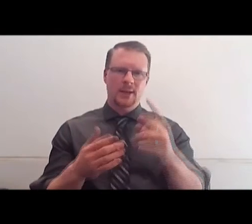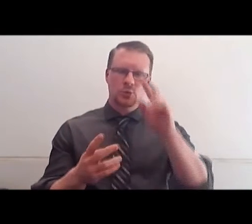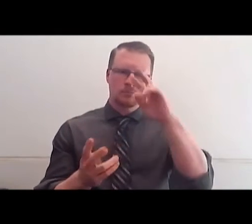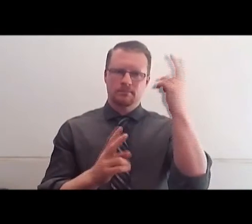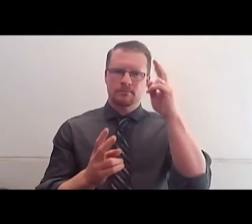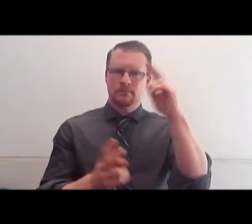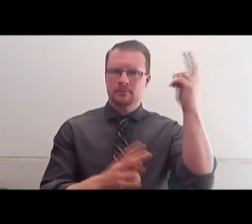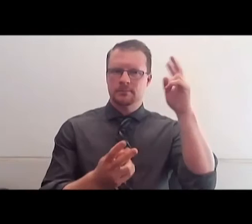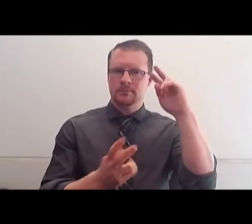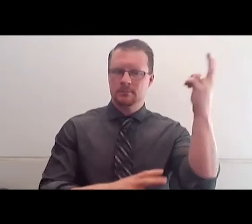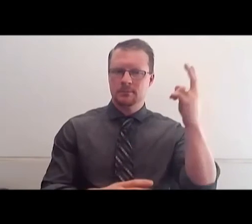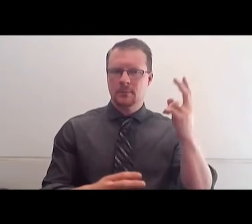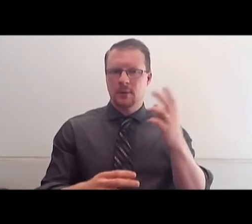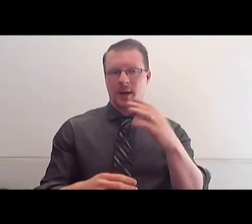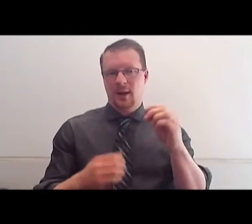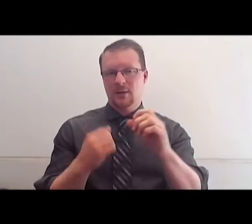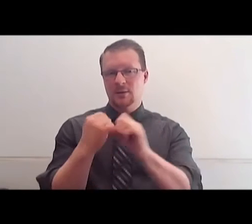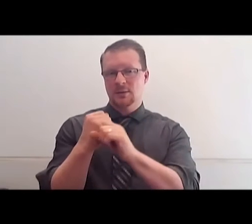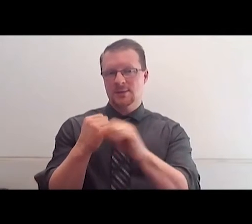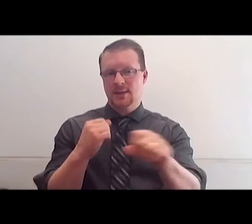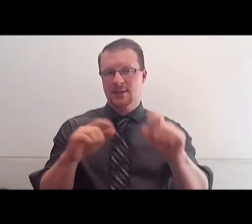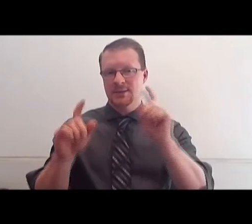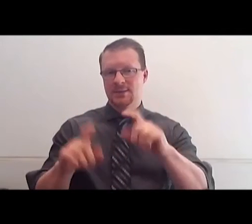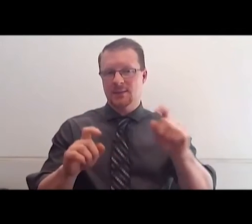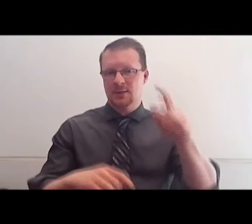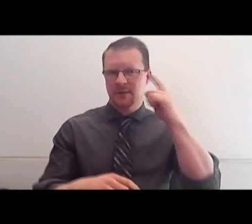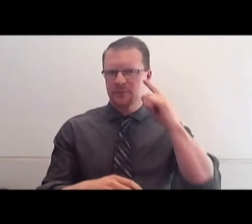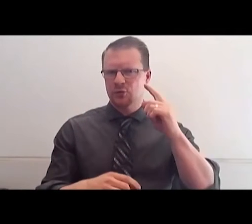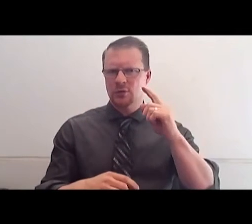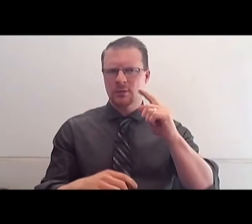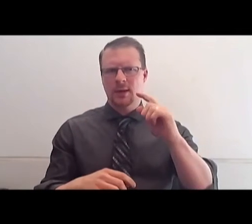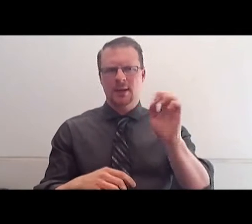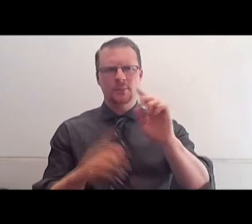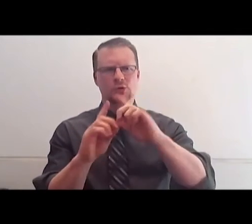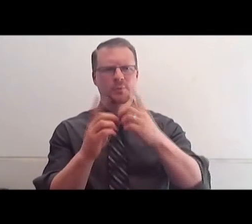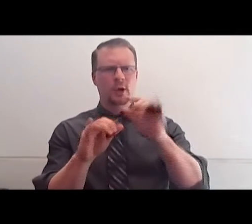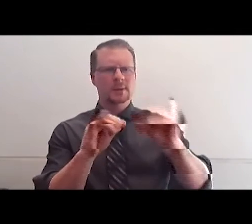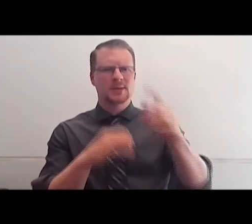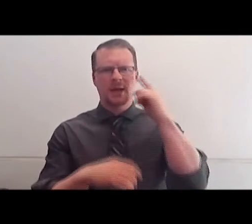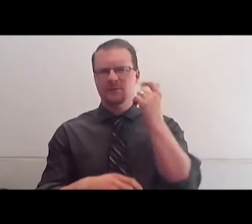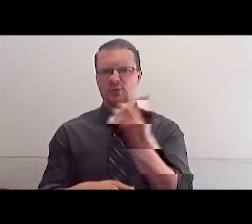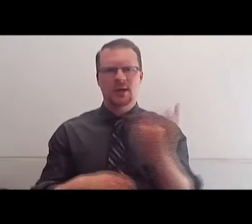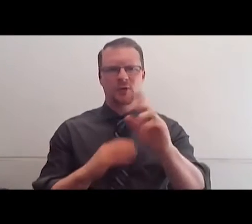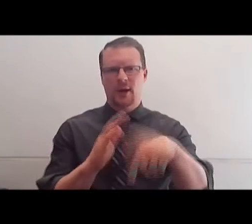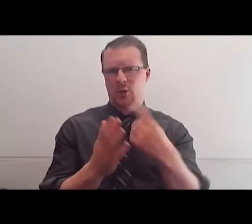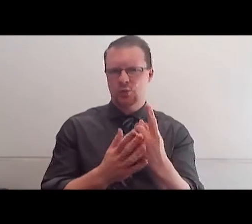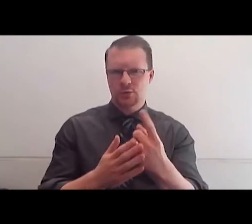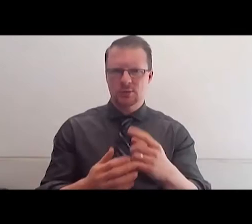all the way through her arriving to the ER led to extended testing,